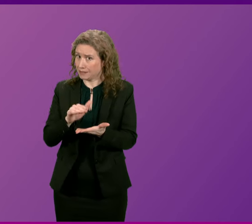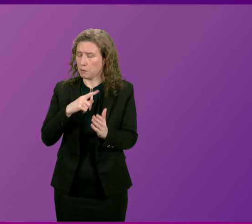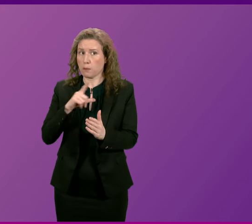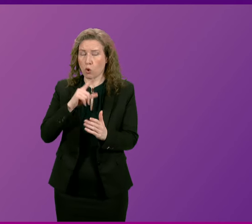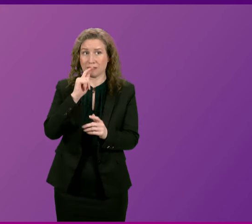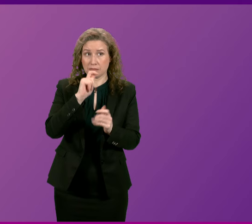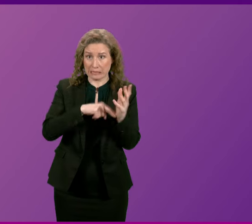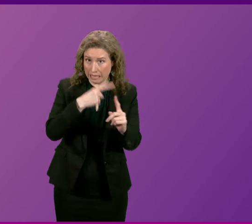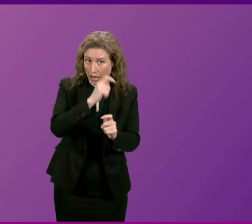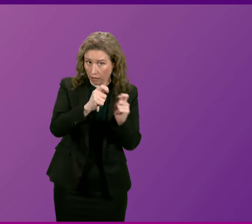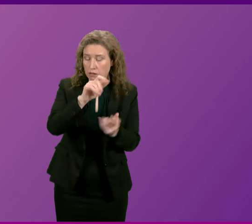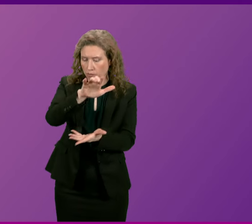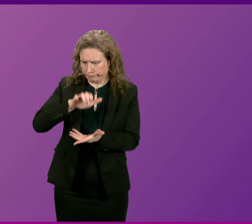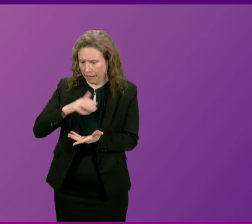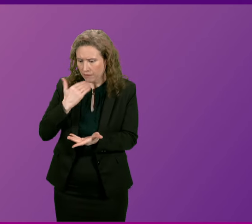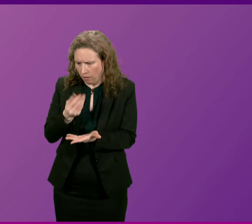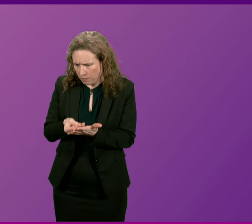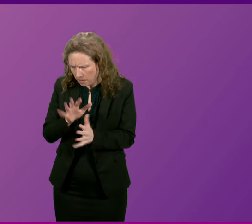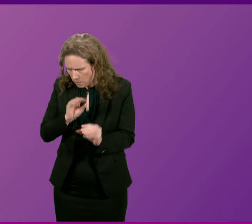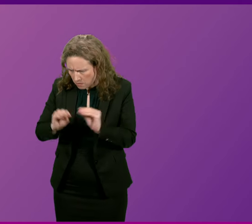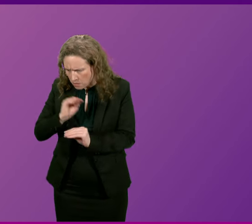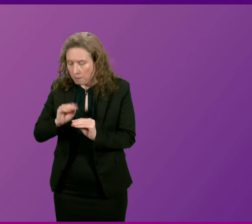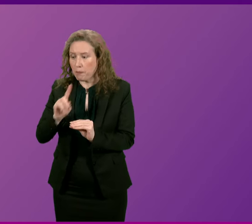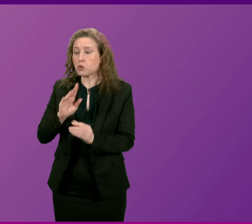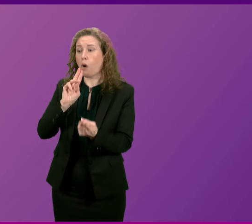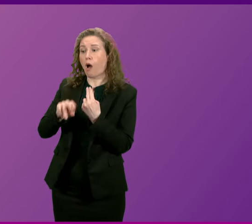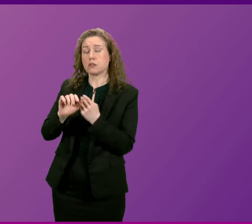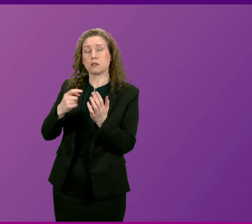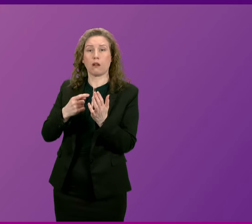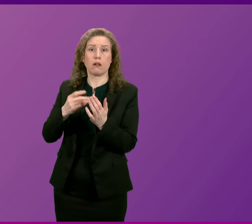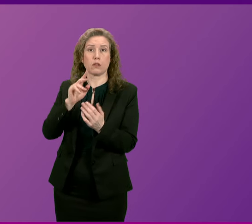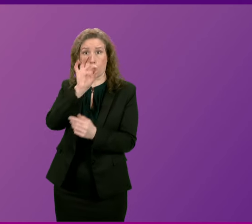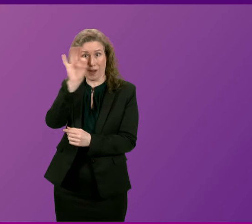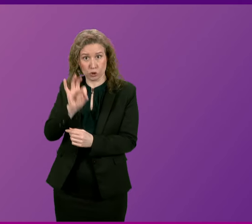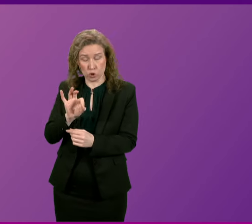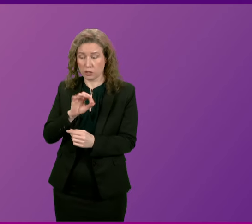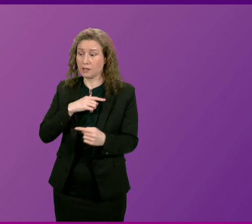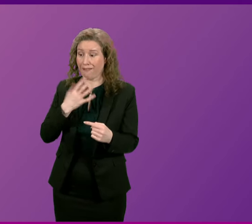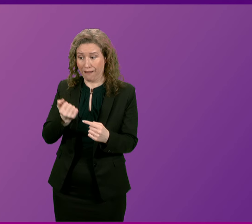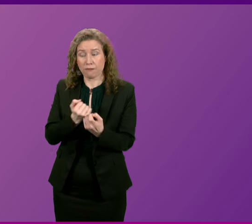I have to directly answer Mr Ross’s question about the challenges that we face in the public